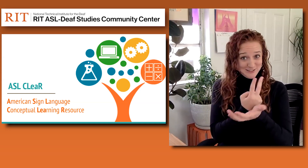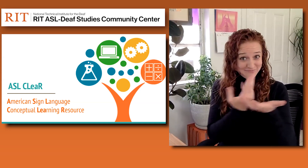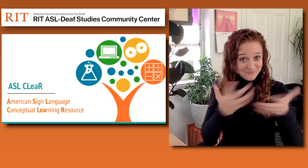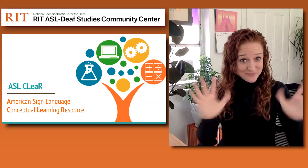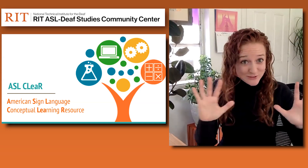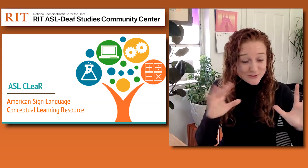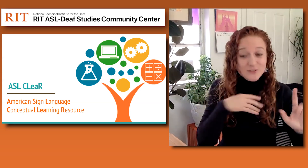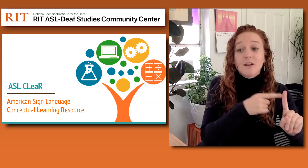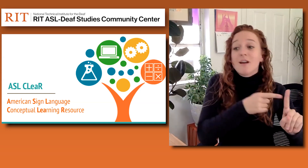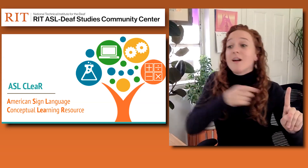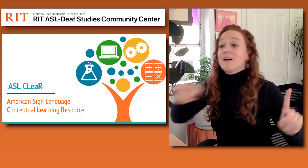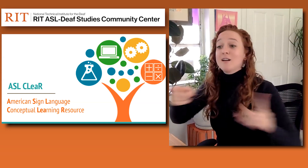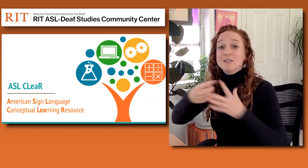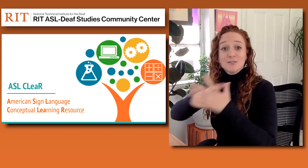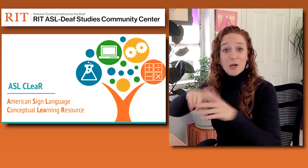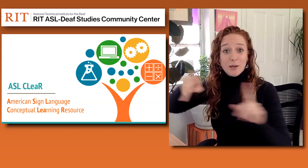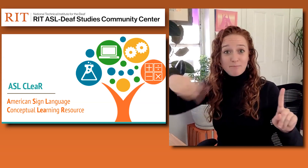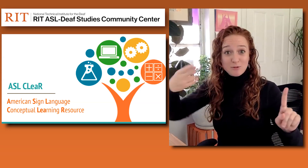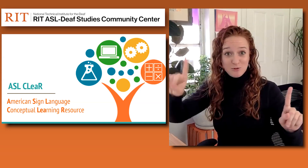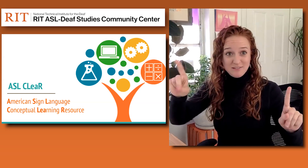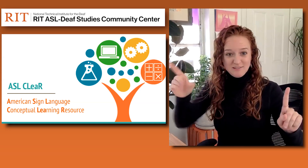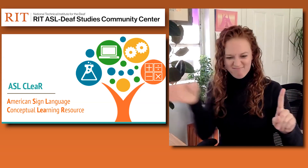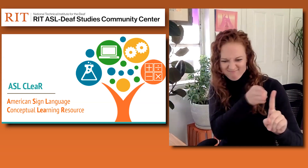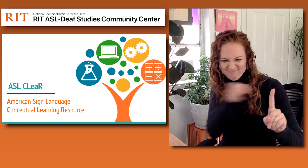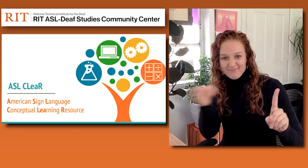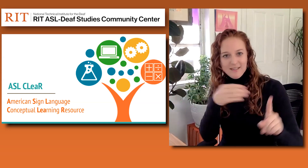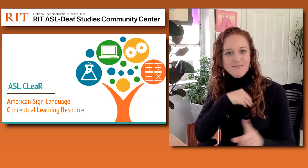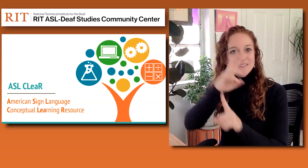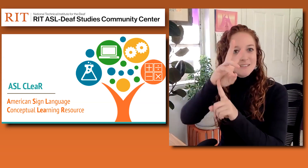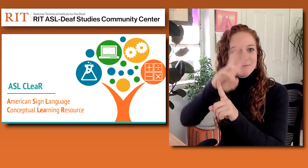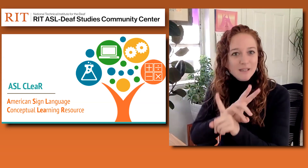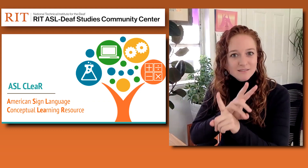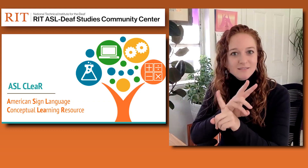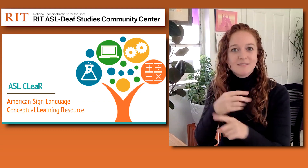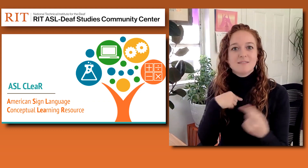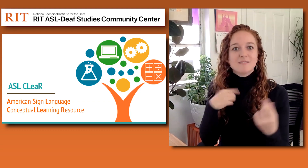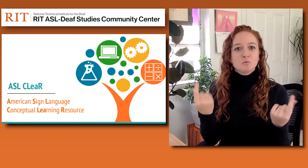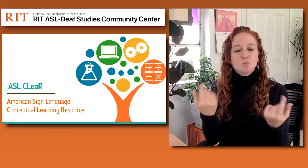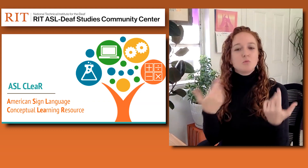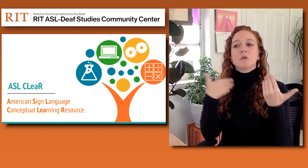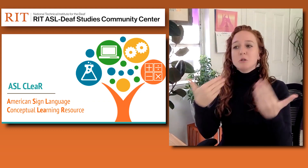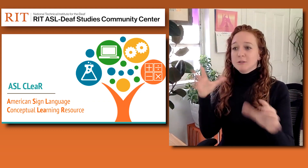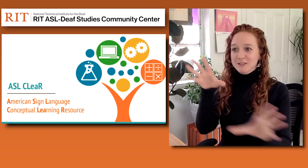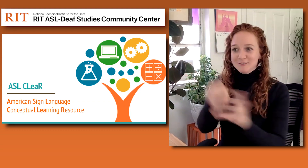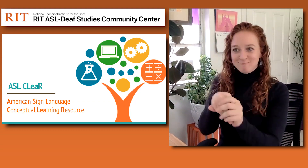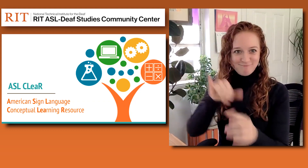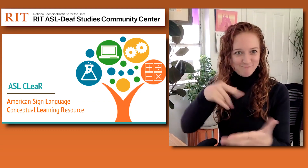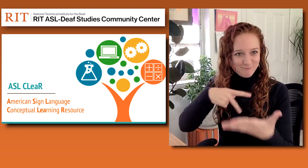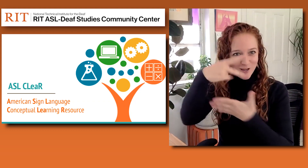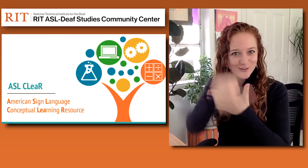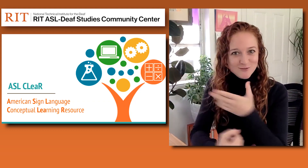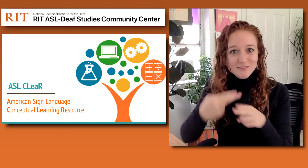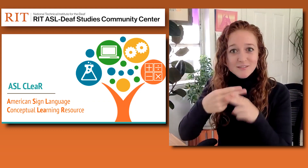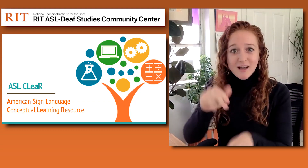So that led me to work on this project. So, from master's degree to the start of my PhD,